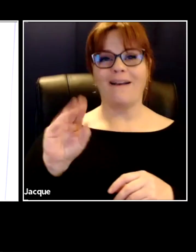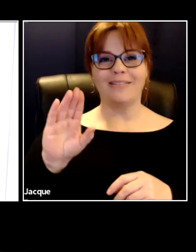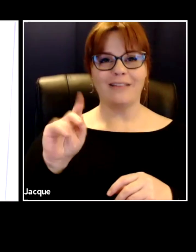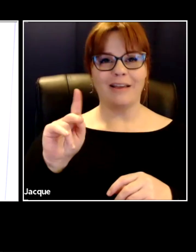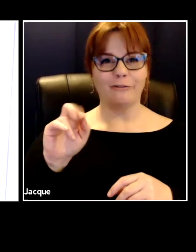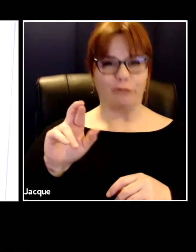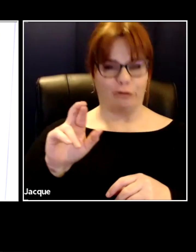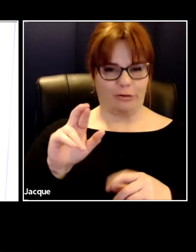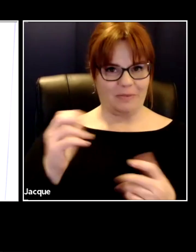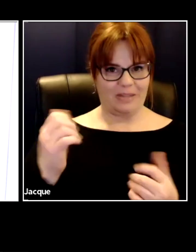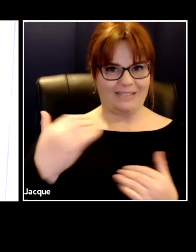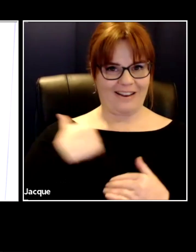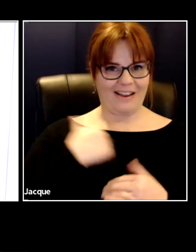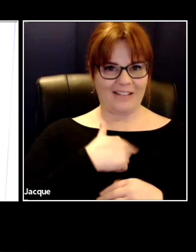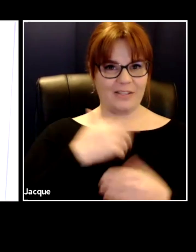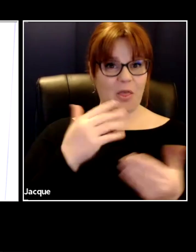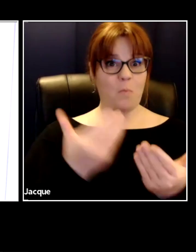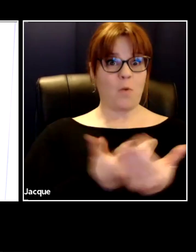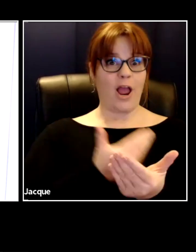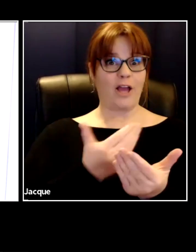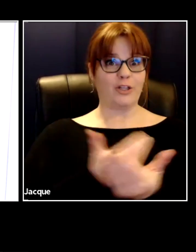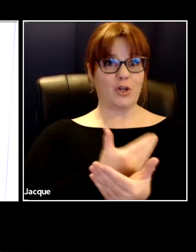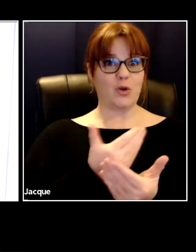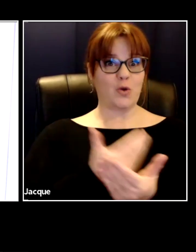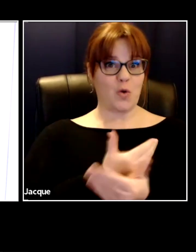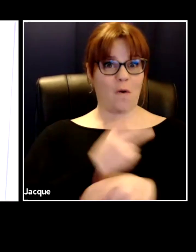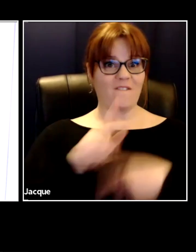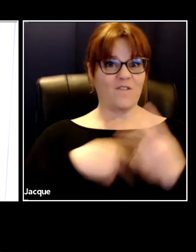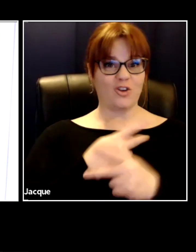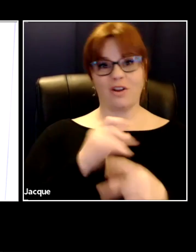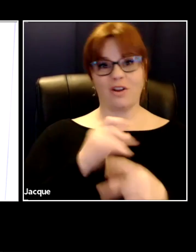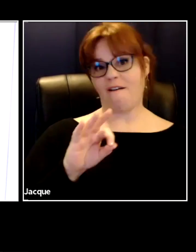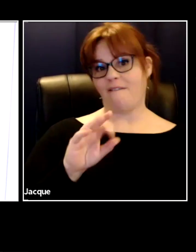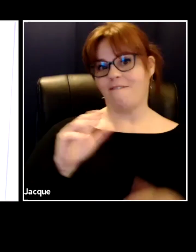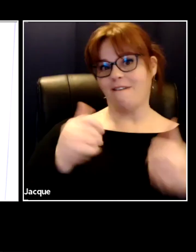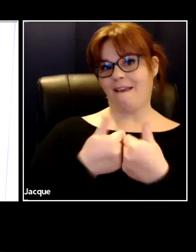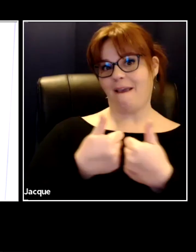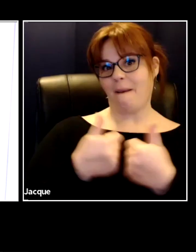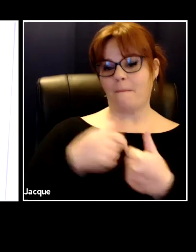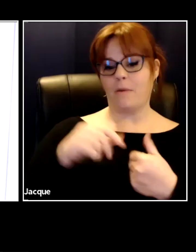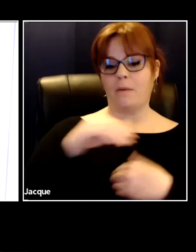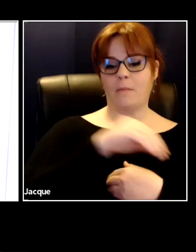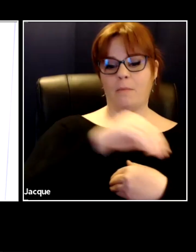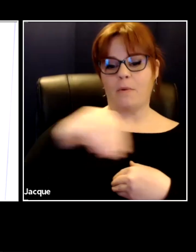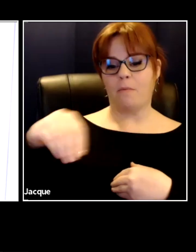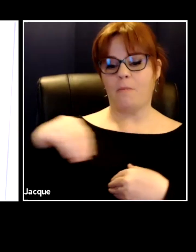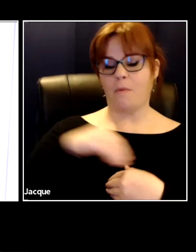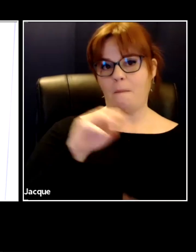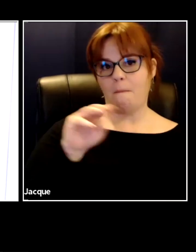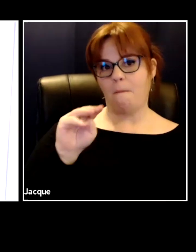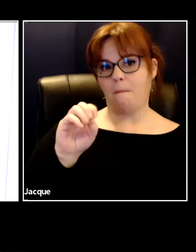of a Monopoly game that is intended to um engage communities in transportation